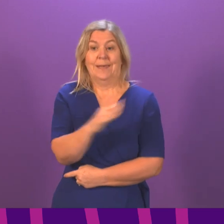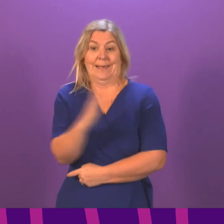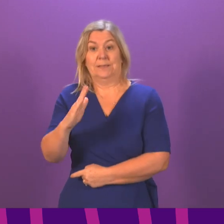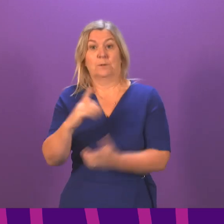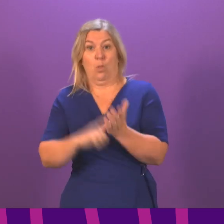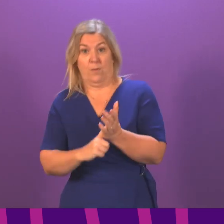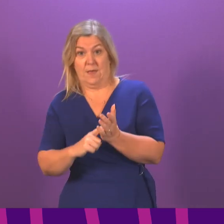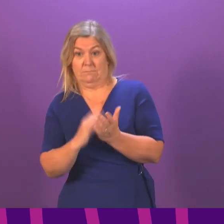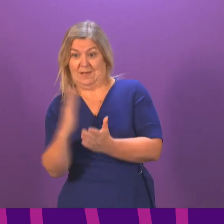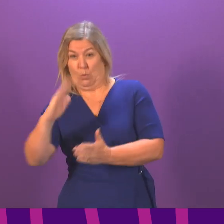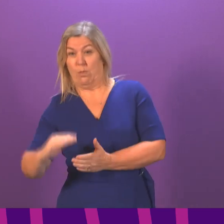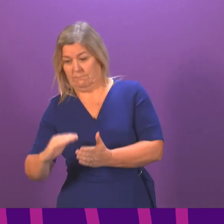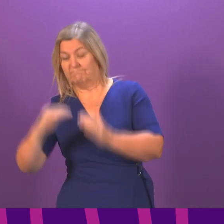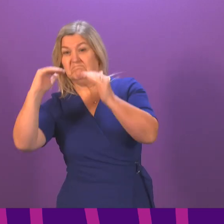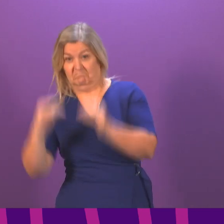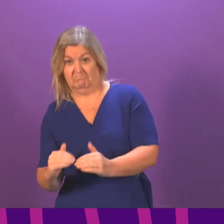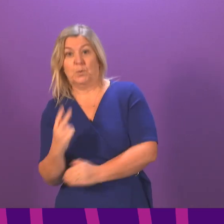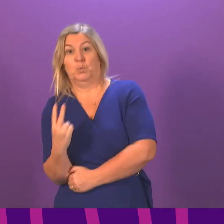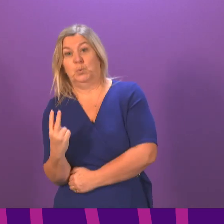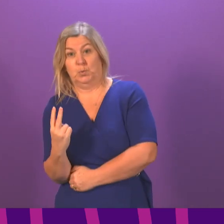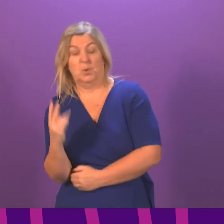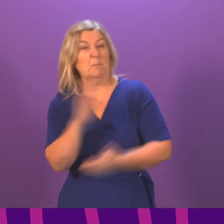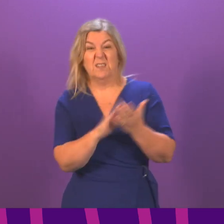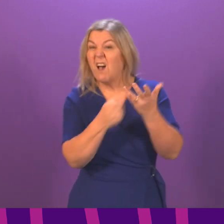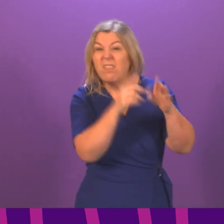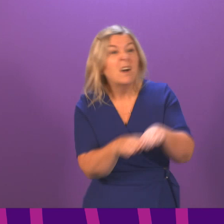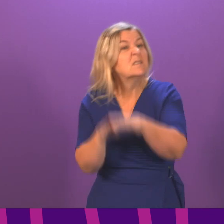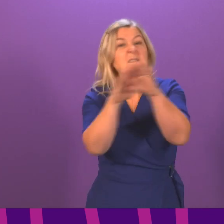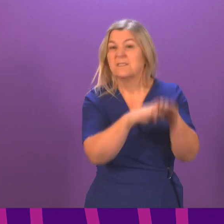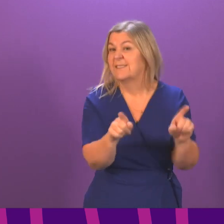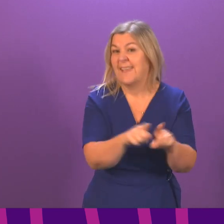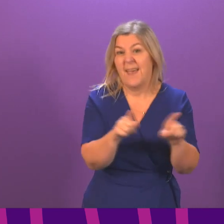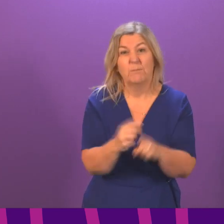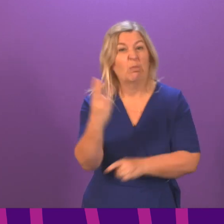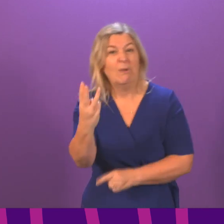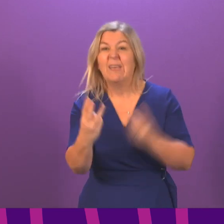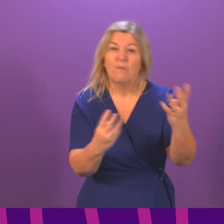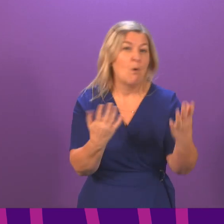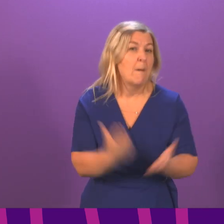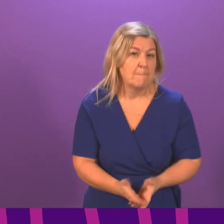moving from level 3 to level 2, there was no change this week to the current levels of Covid restrictions.